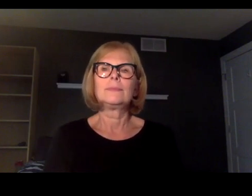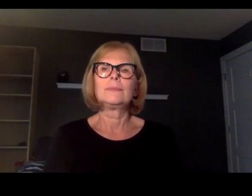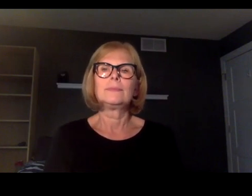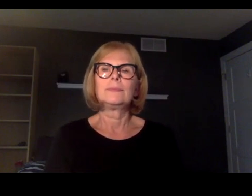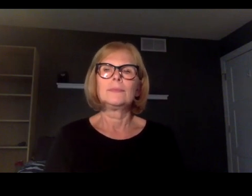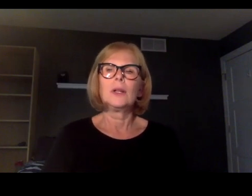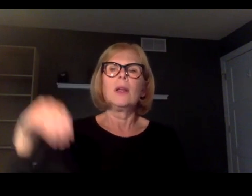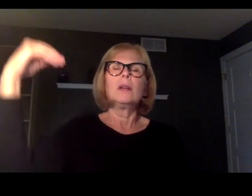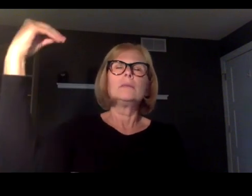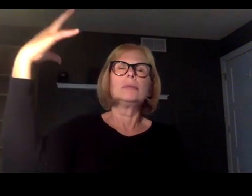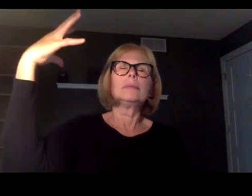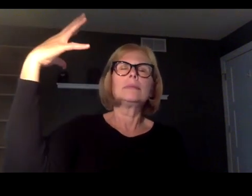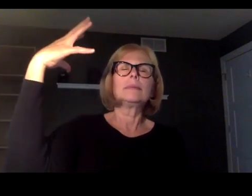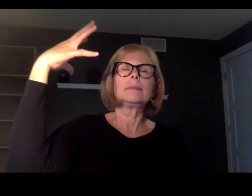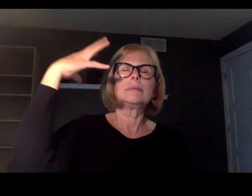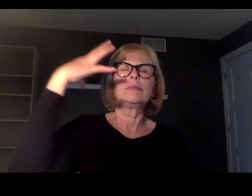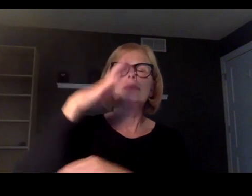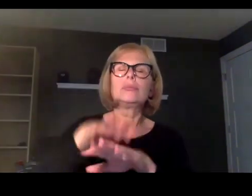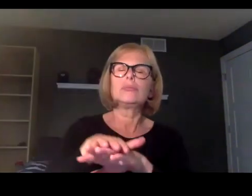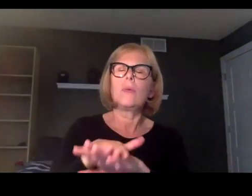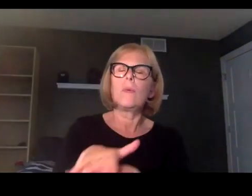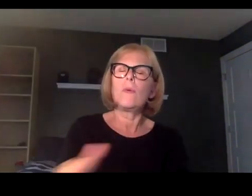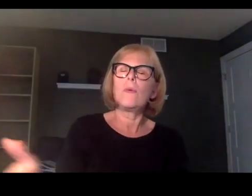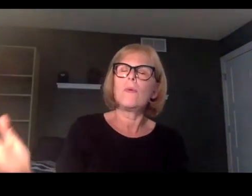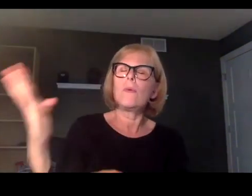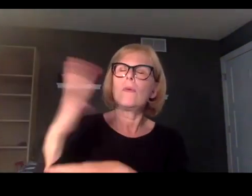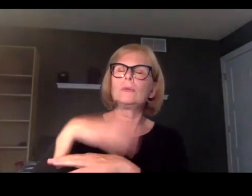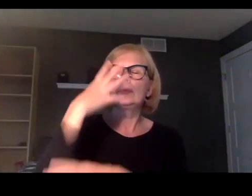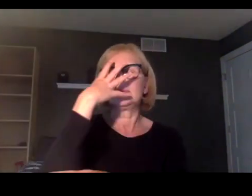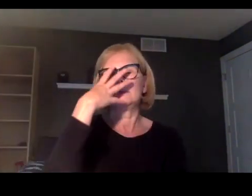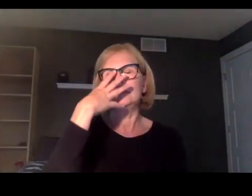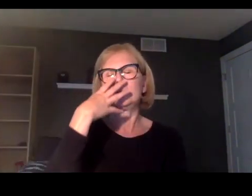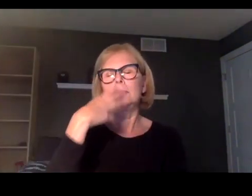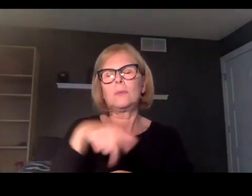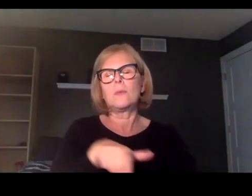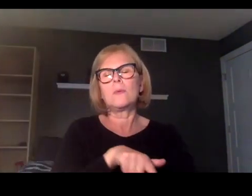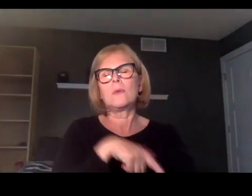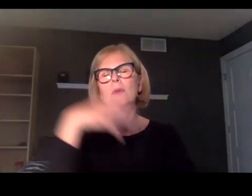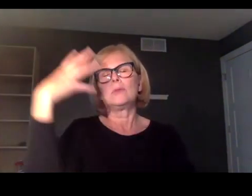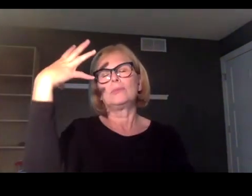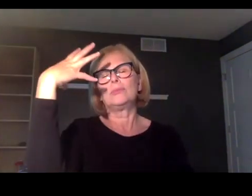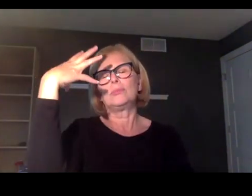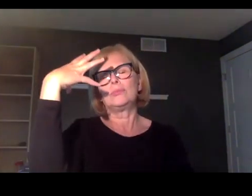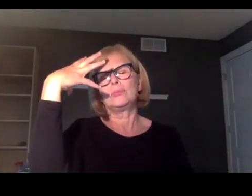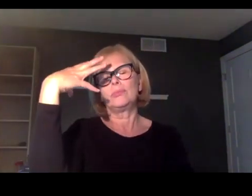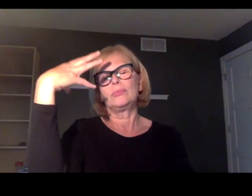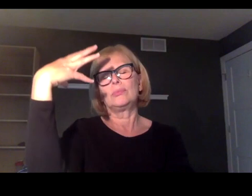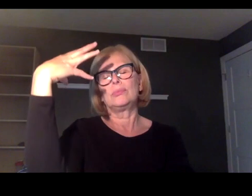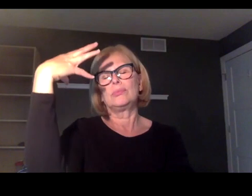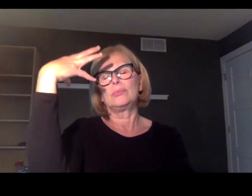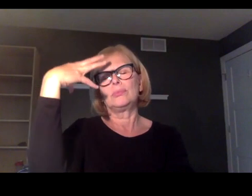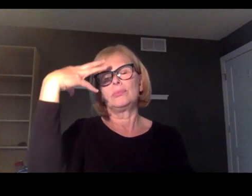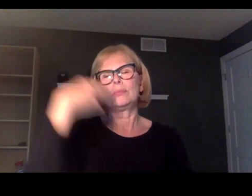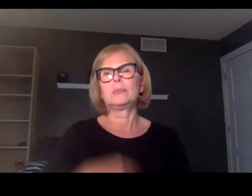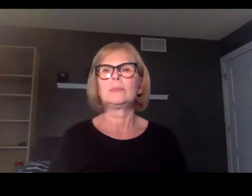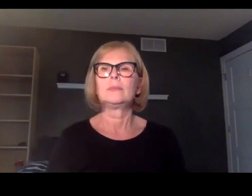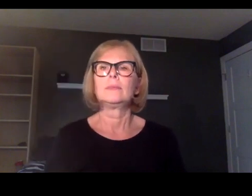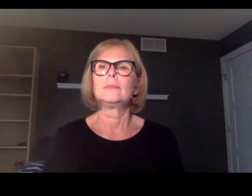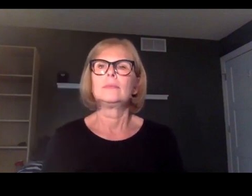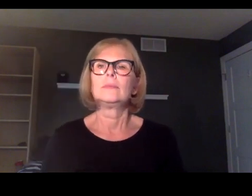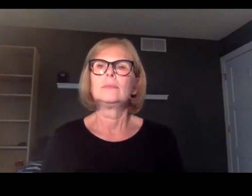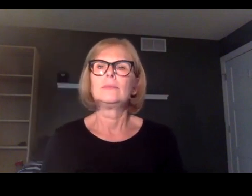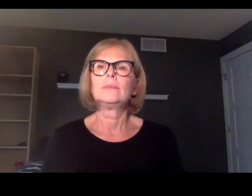He slept for a long time.